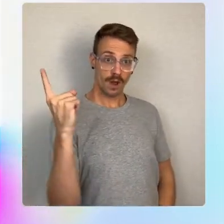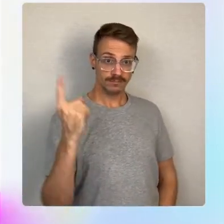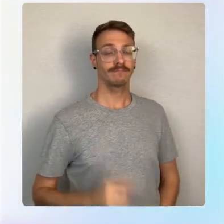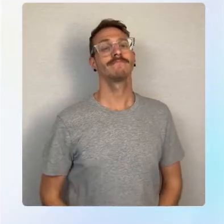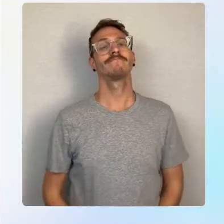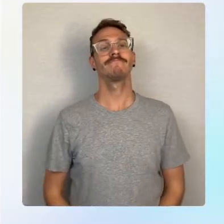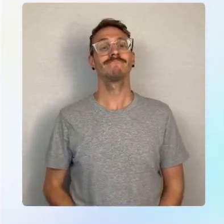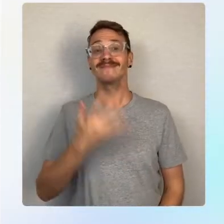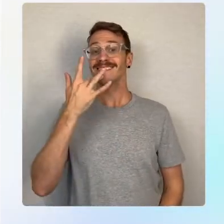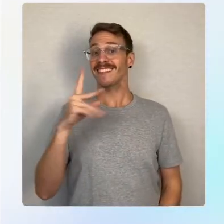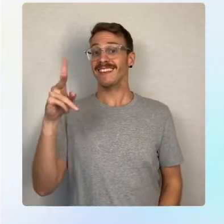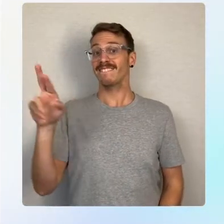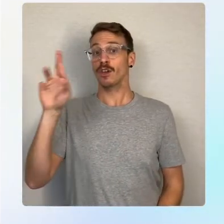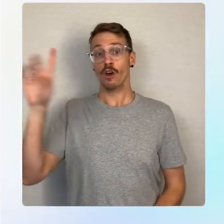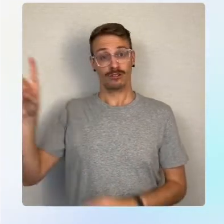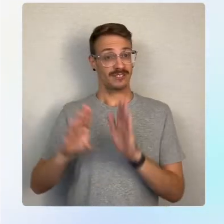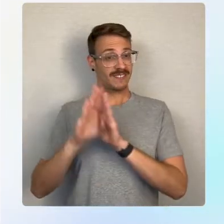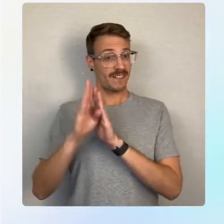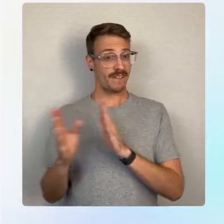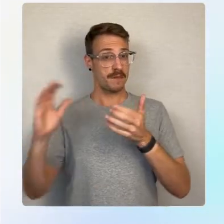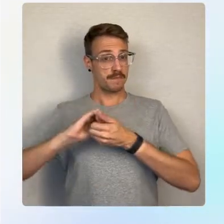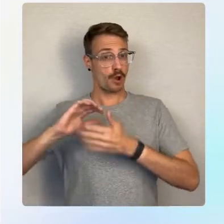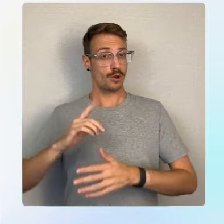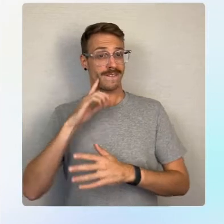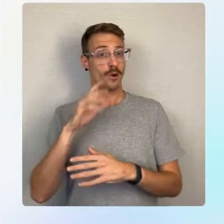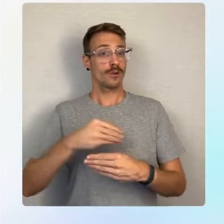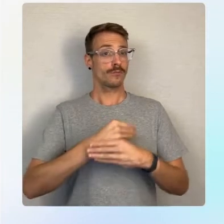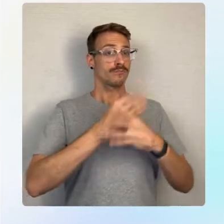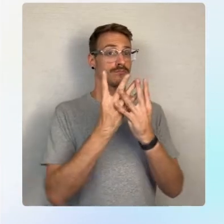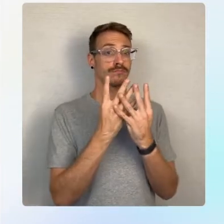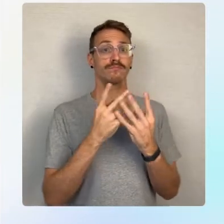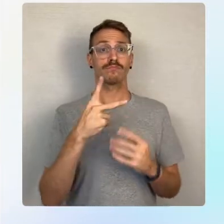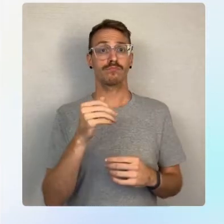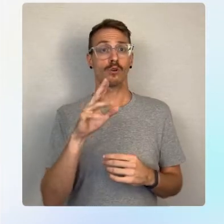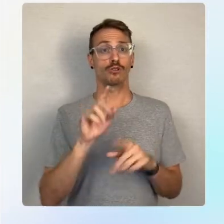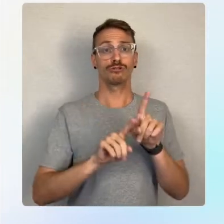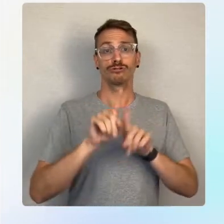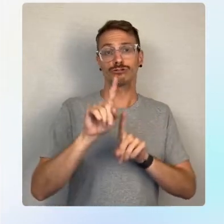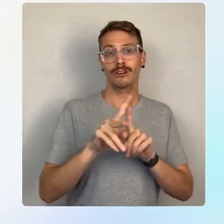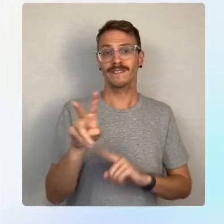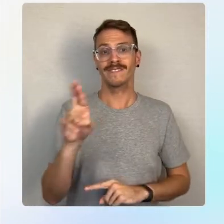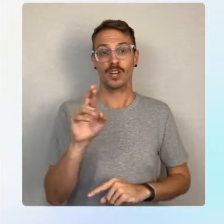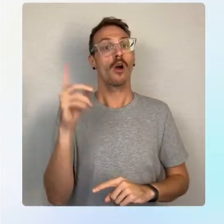and Lucky VR is the development partner for "PokerStars VR", which was actually a launch partner